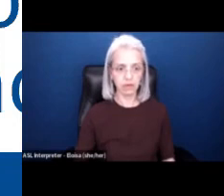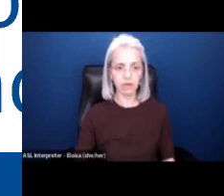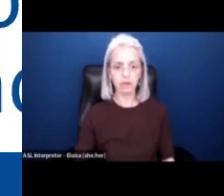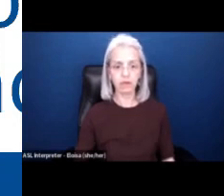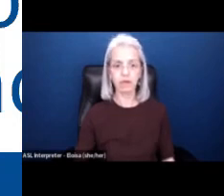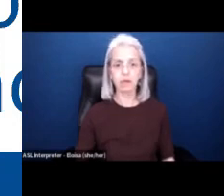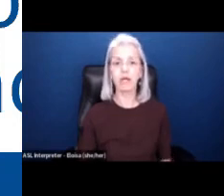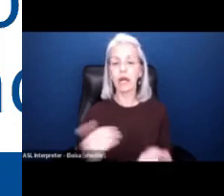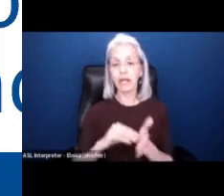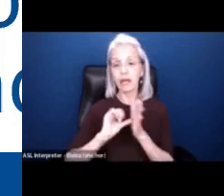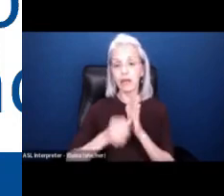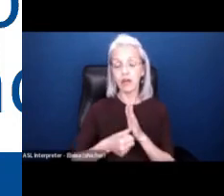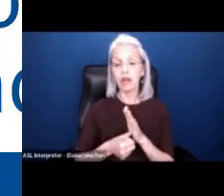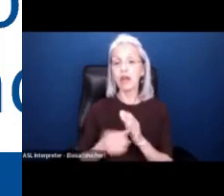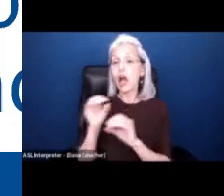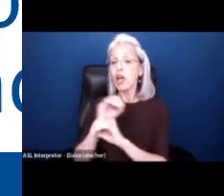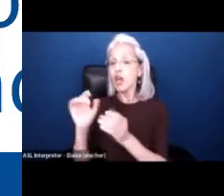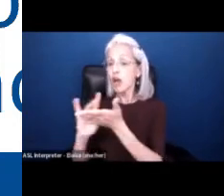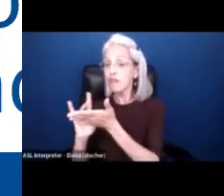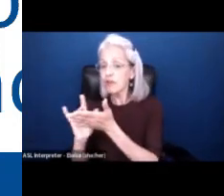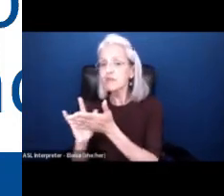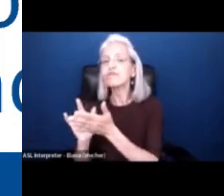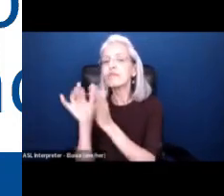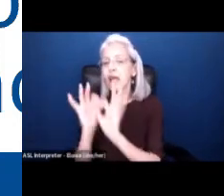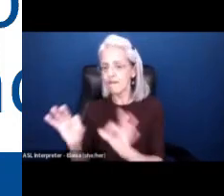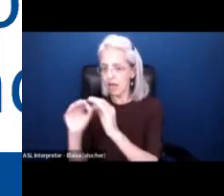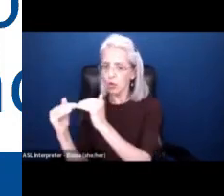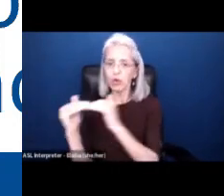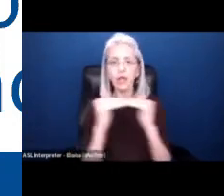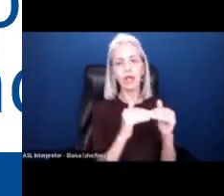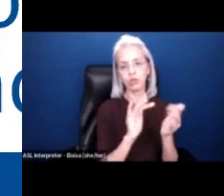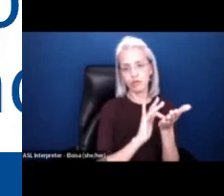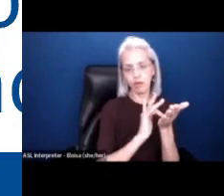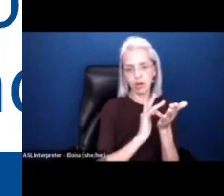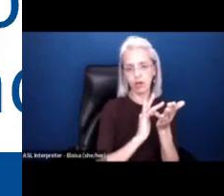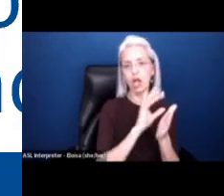pharmacologic ones. And so, you know, a combination of the two, it will lead you to having good success and treatment.